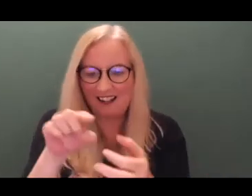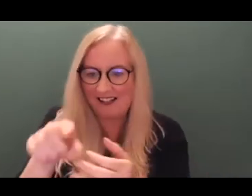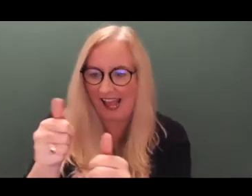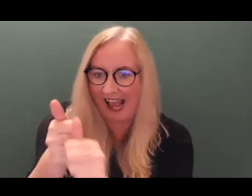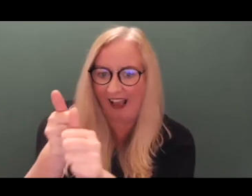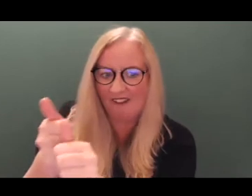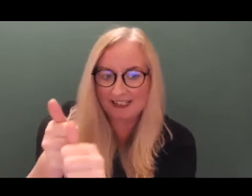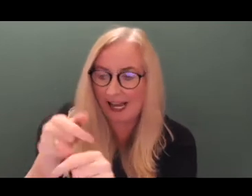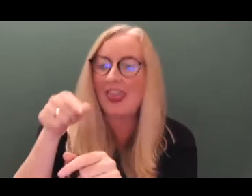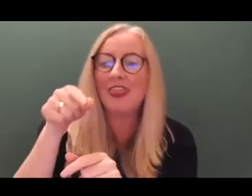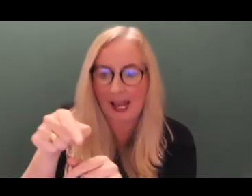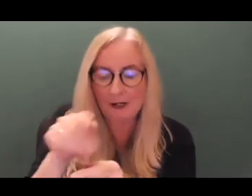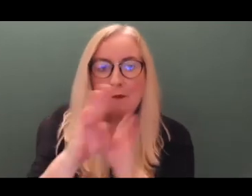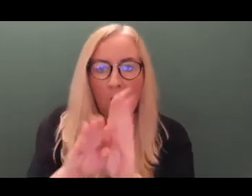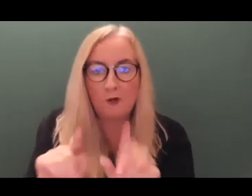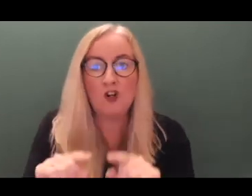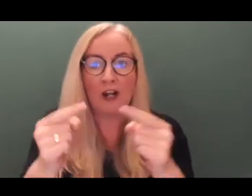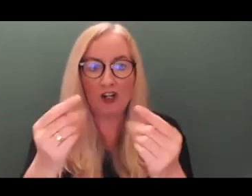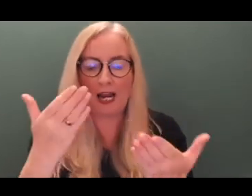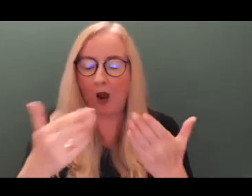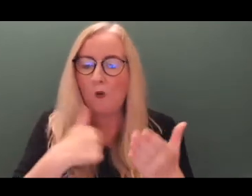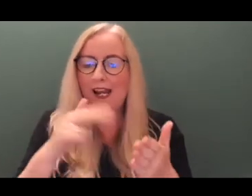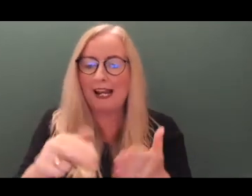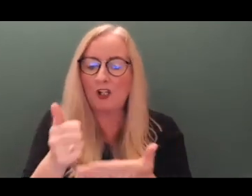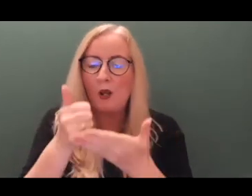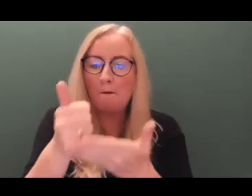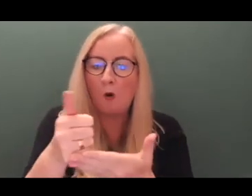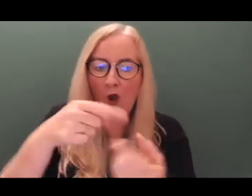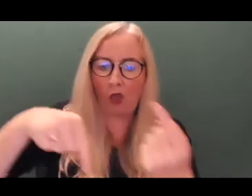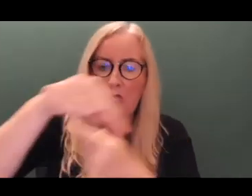for us in terms of supporting both people who wish to avail of the provisions of the act,